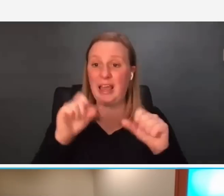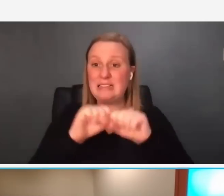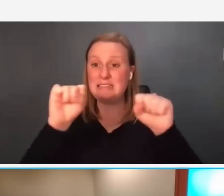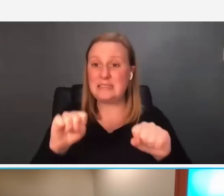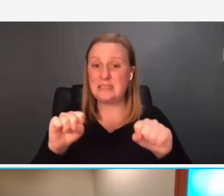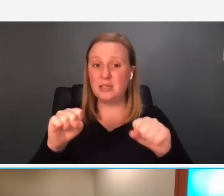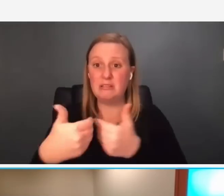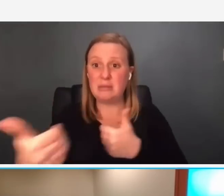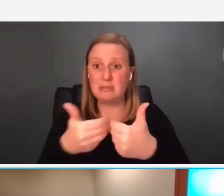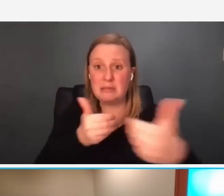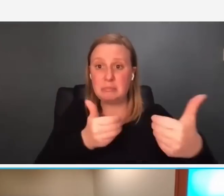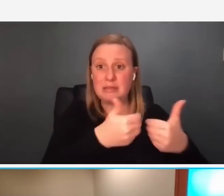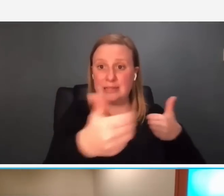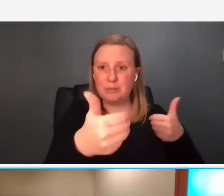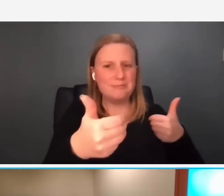work together to proactively collaboratively